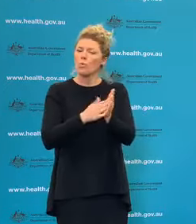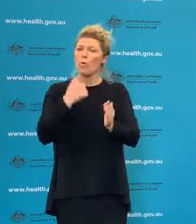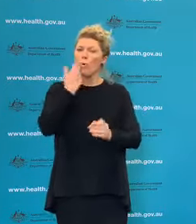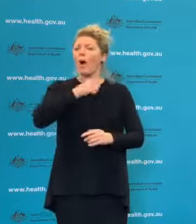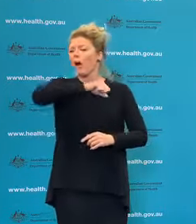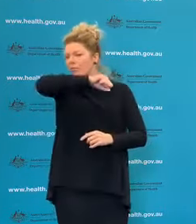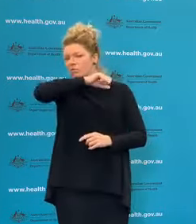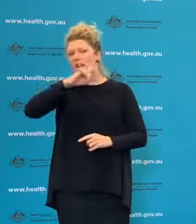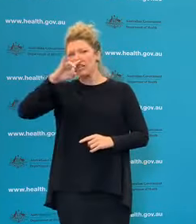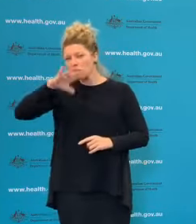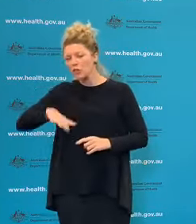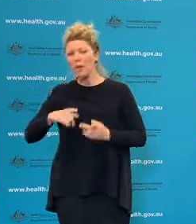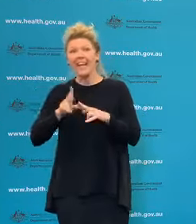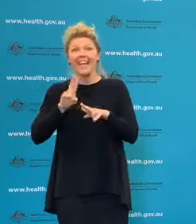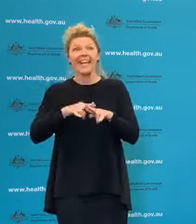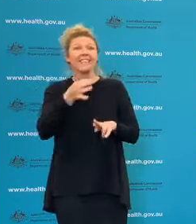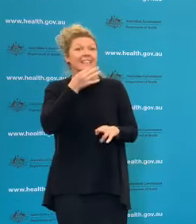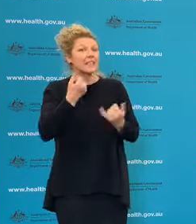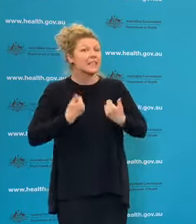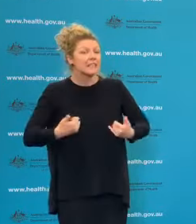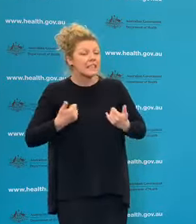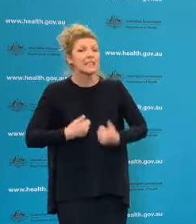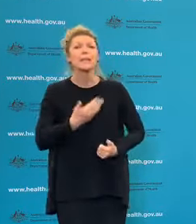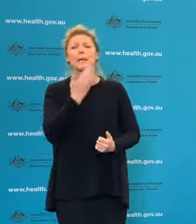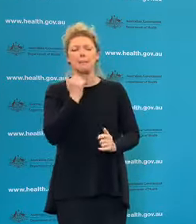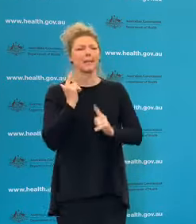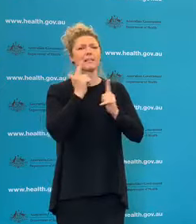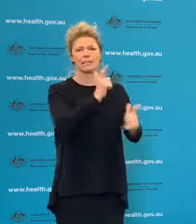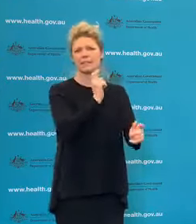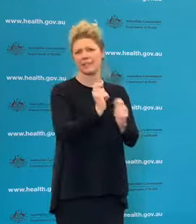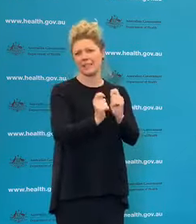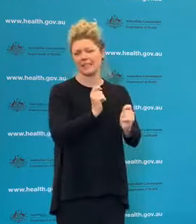slightly unwell, please do consider getting tested, because those services